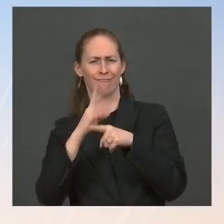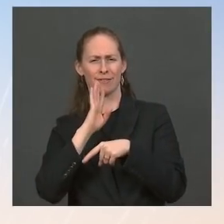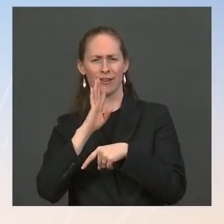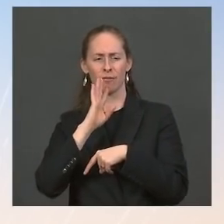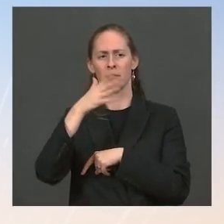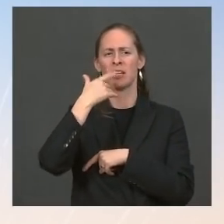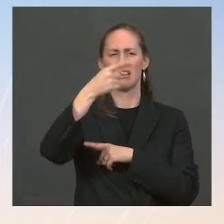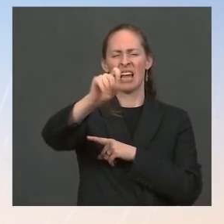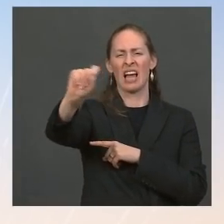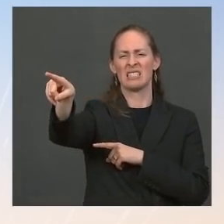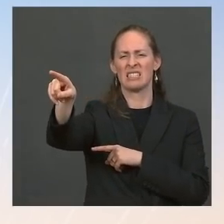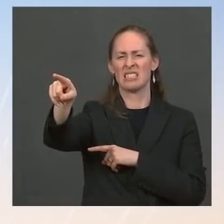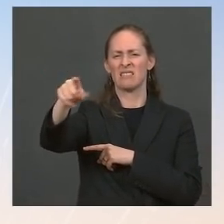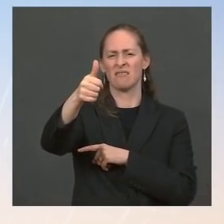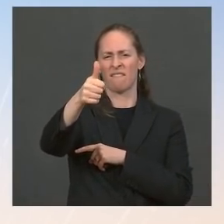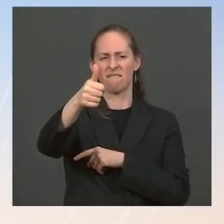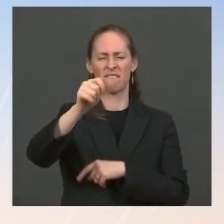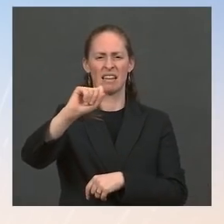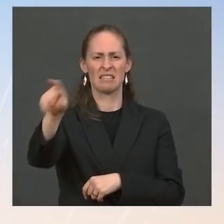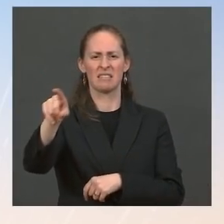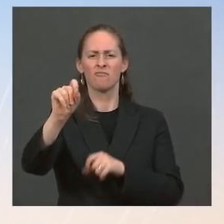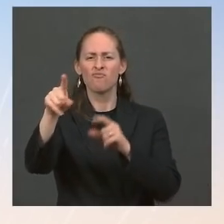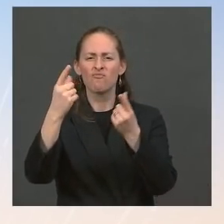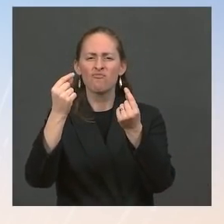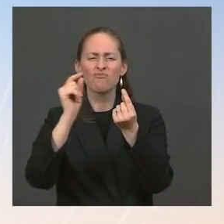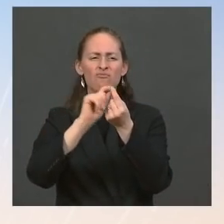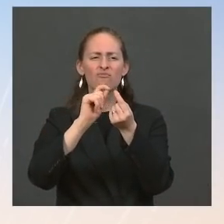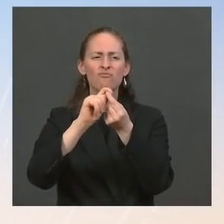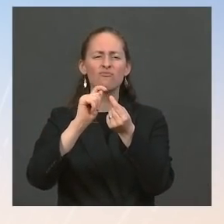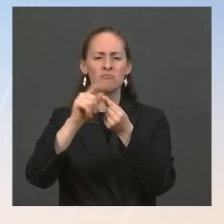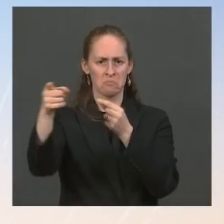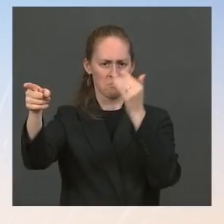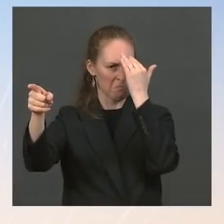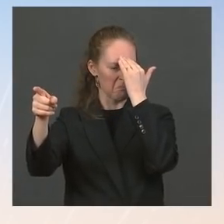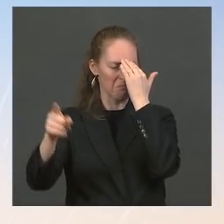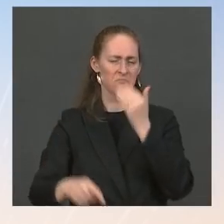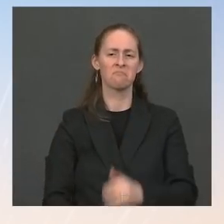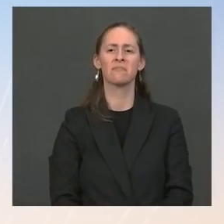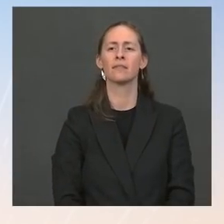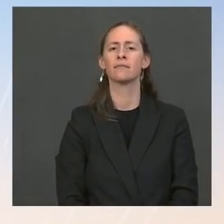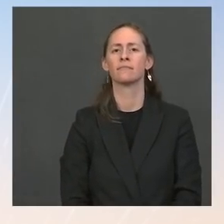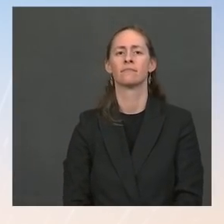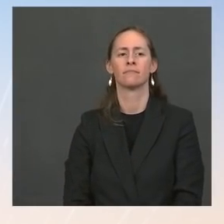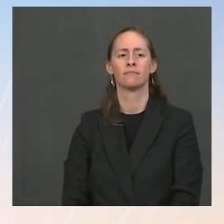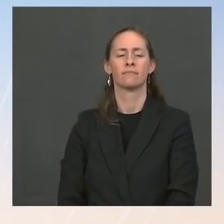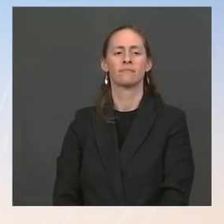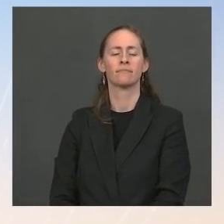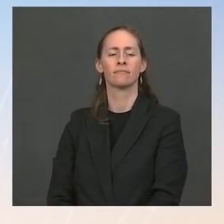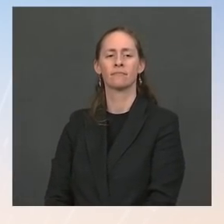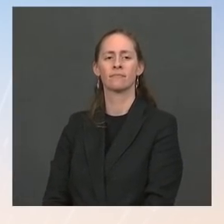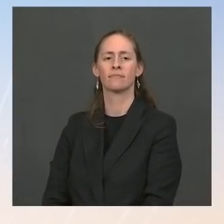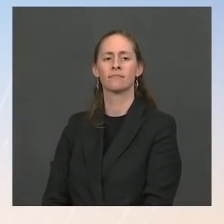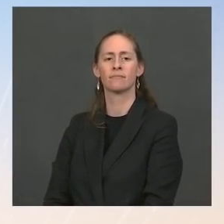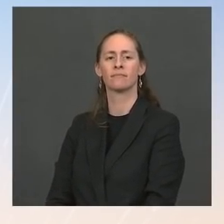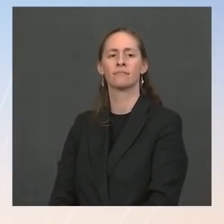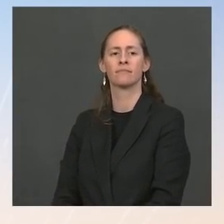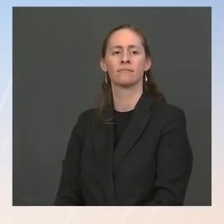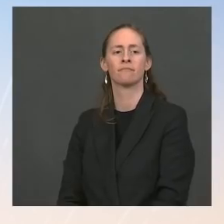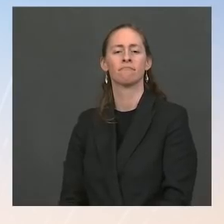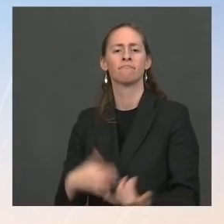and the specific percentages per agency. Go ahead. The Press: Thanks, Jen. One on China and one on infrastructure. You just mentioned again,